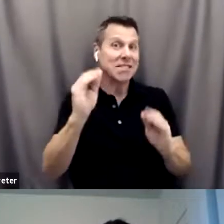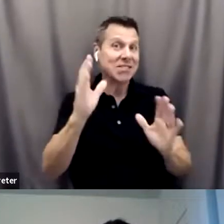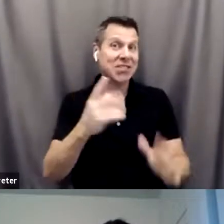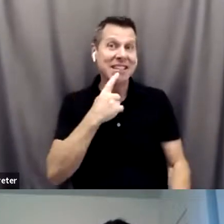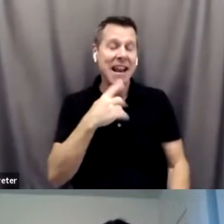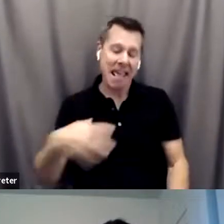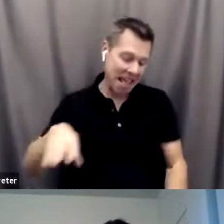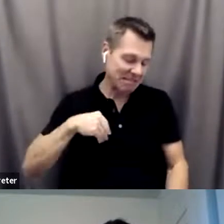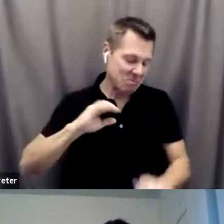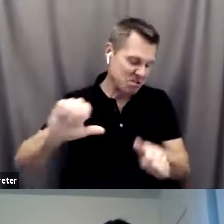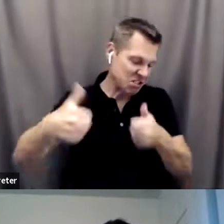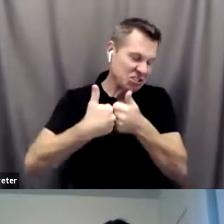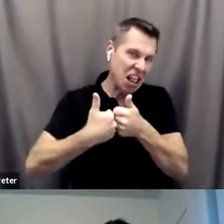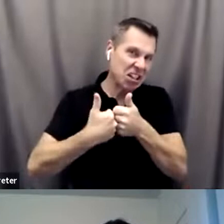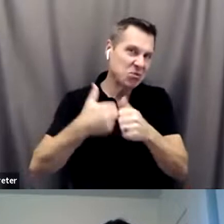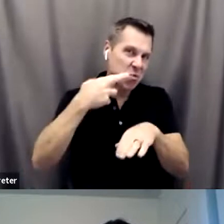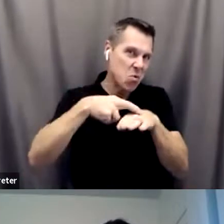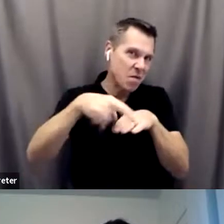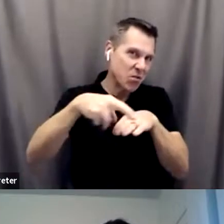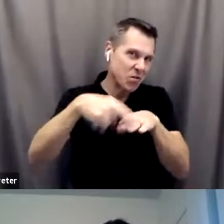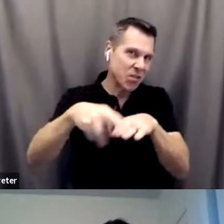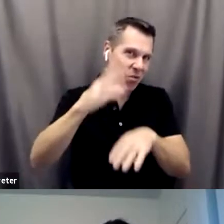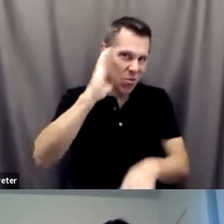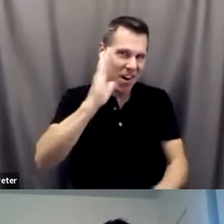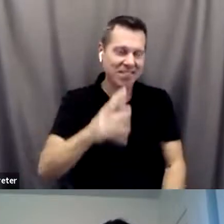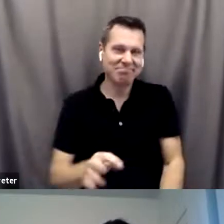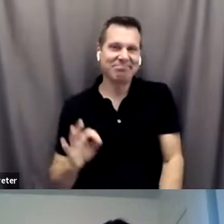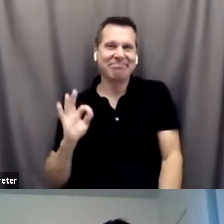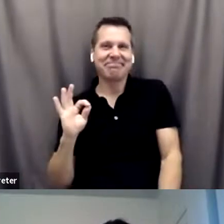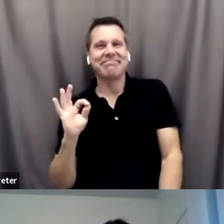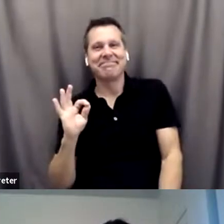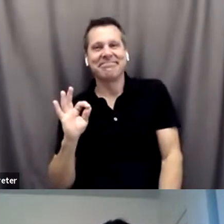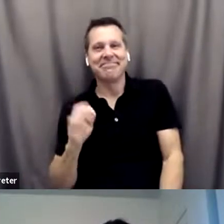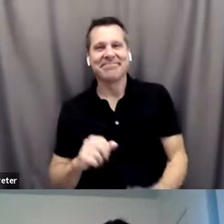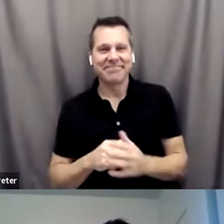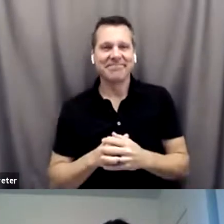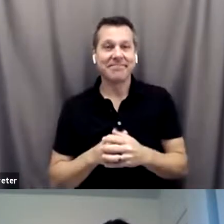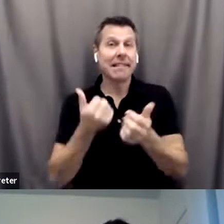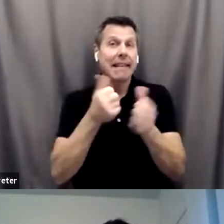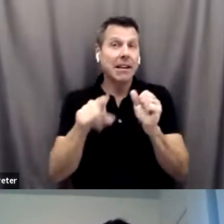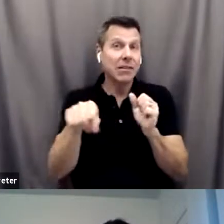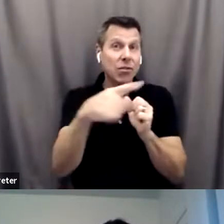should be sending referrals your way this semester. So hopefully you see those come in. But yes, anybody who has questions, please go